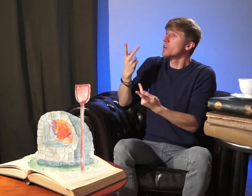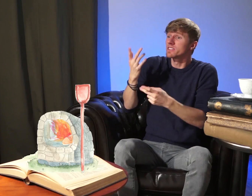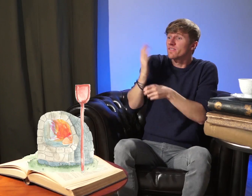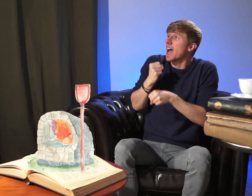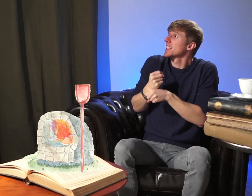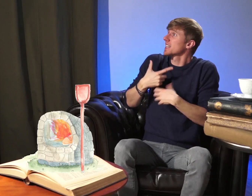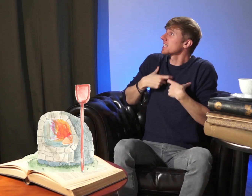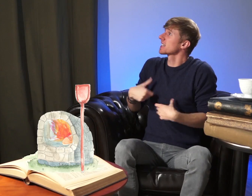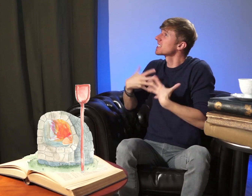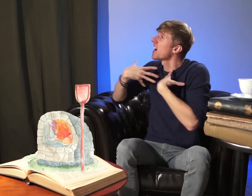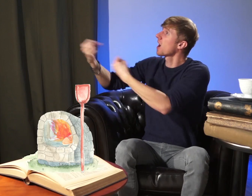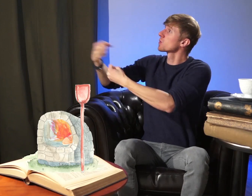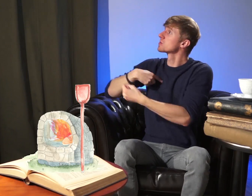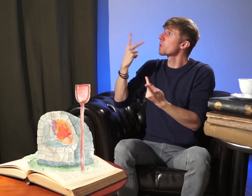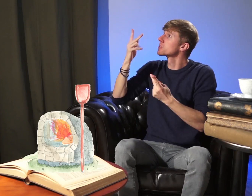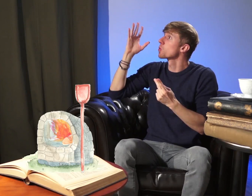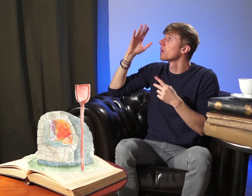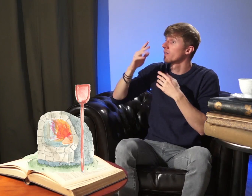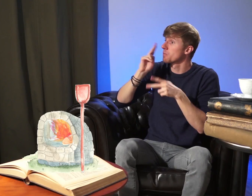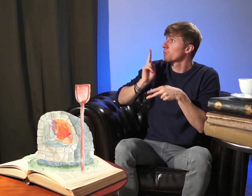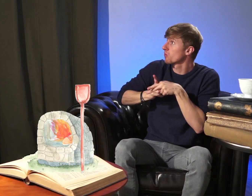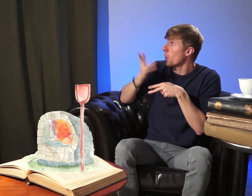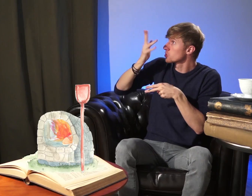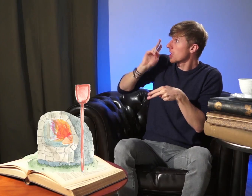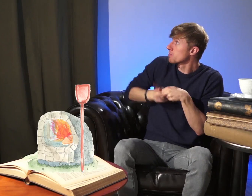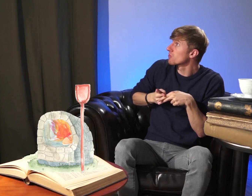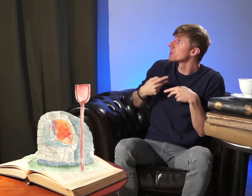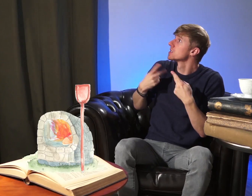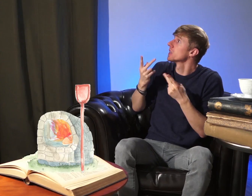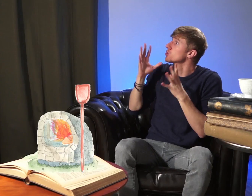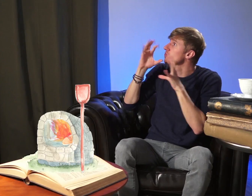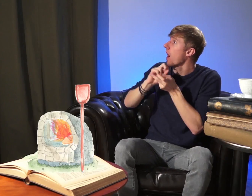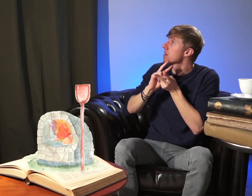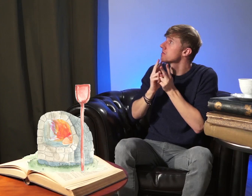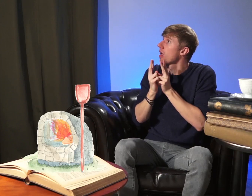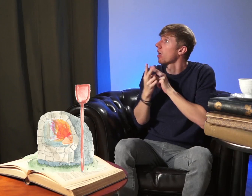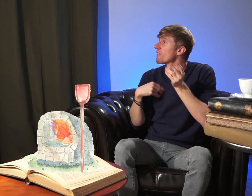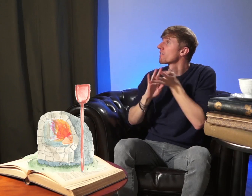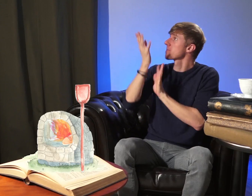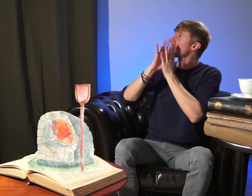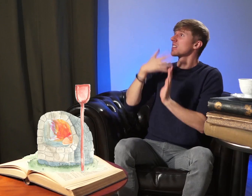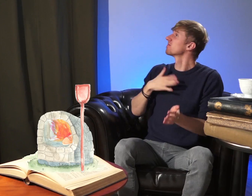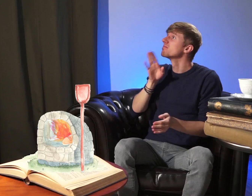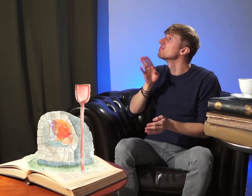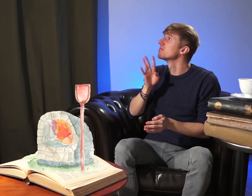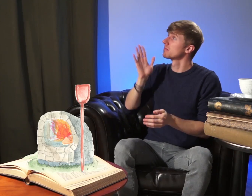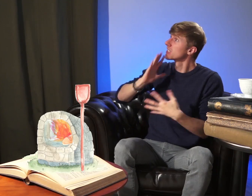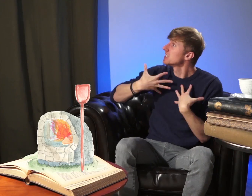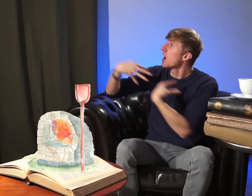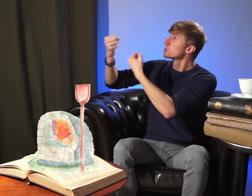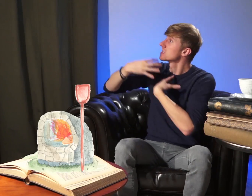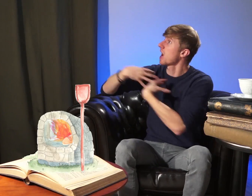I´m all done. I don´t want to turn black and burn.